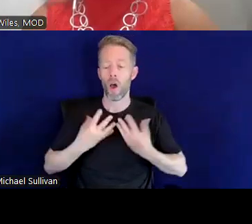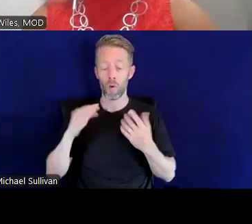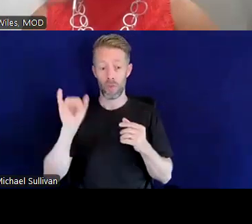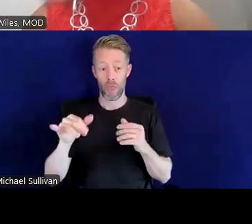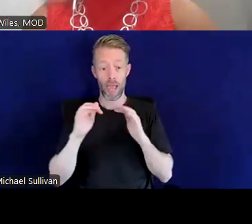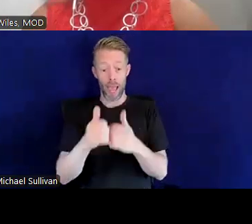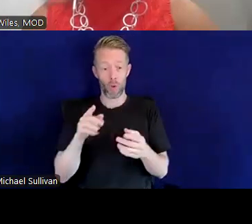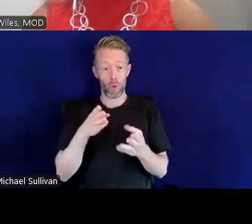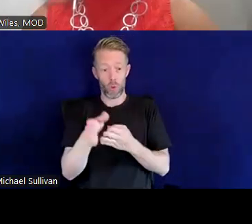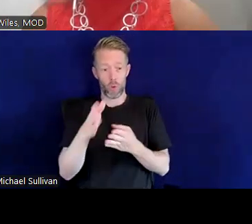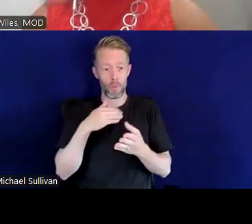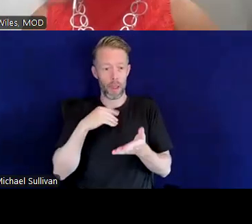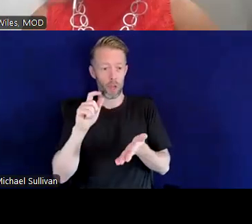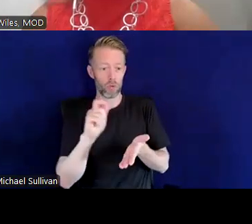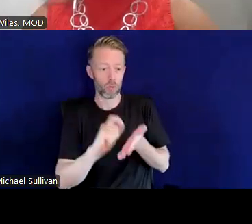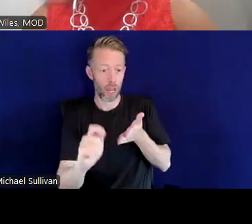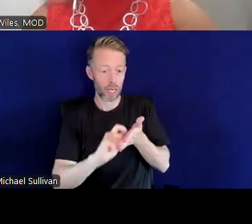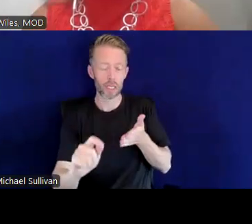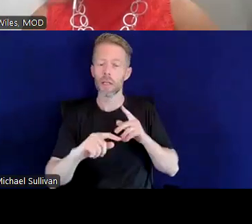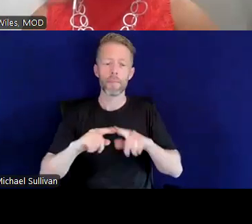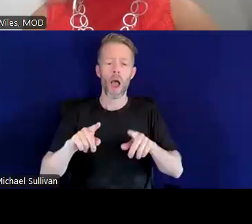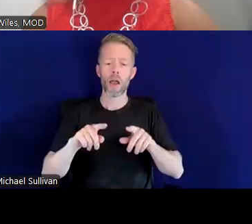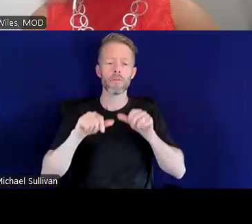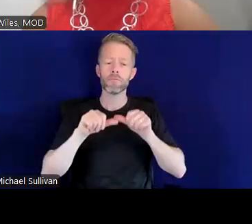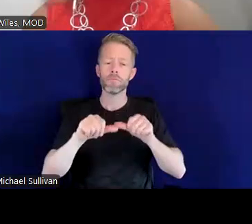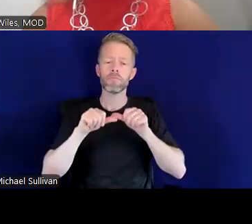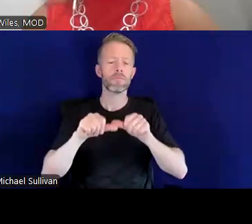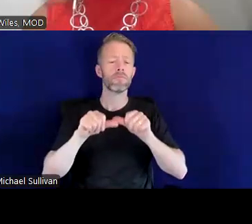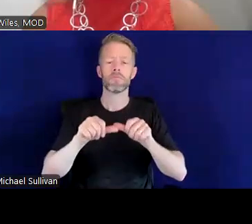that not only in my writing but I continue to evolve because I